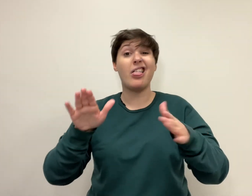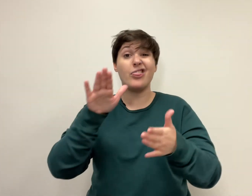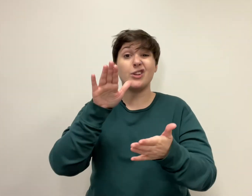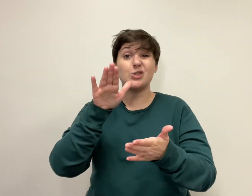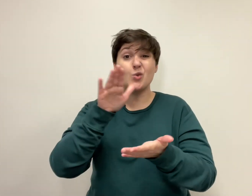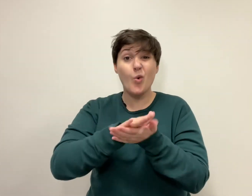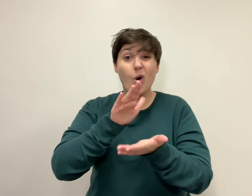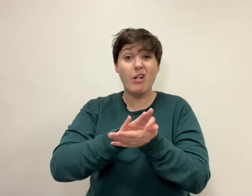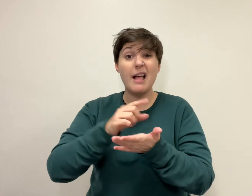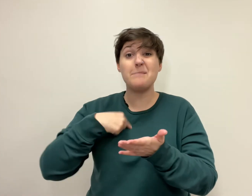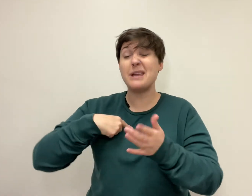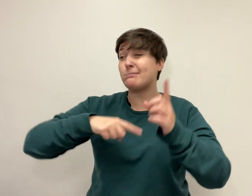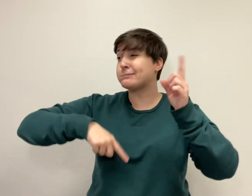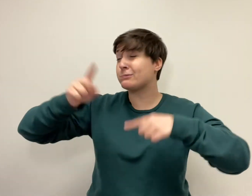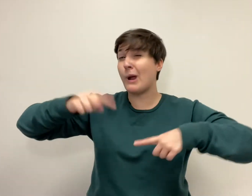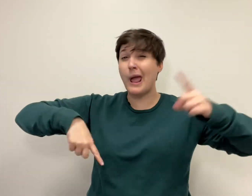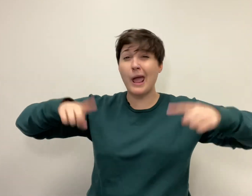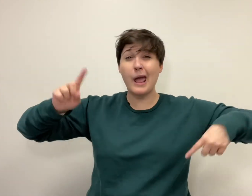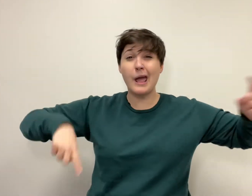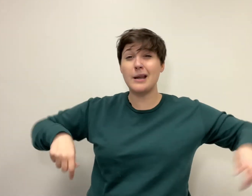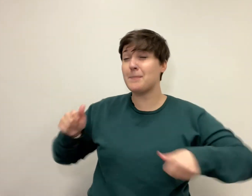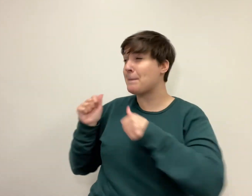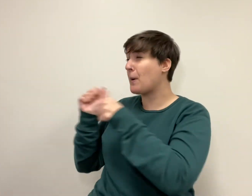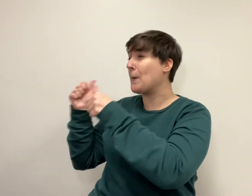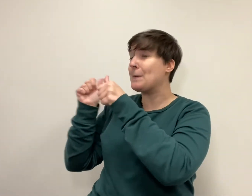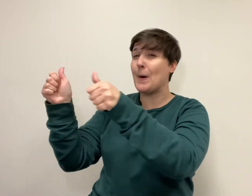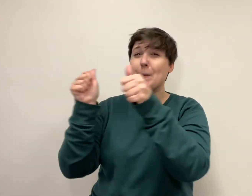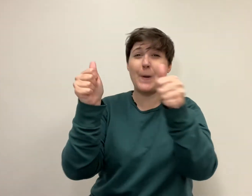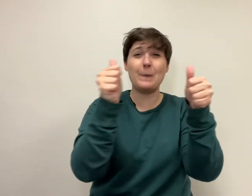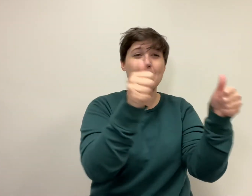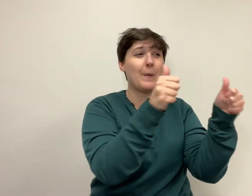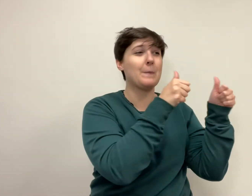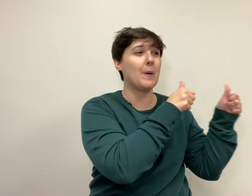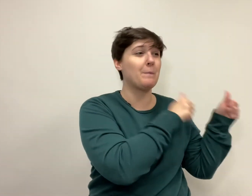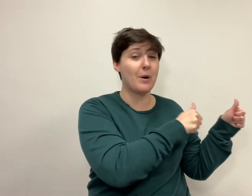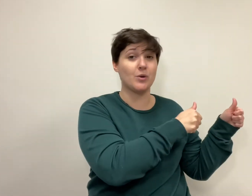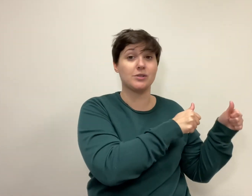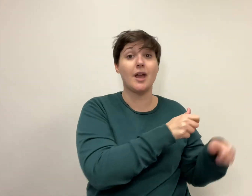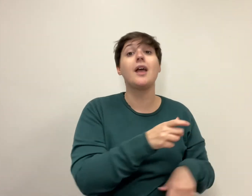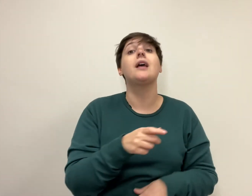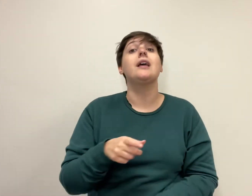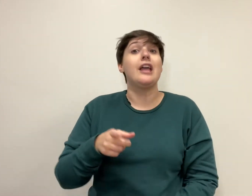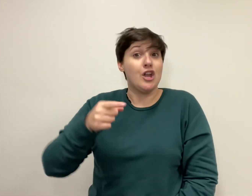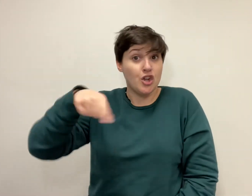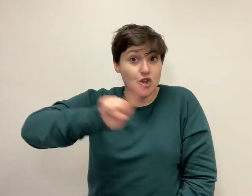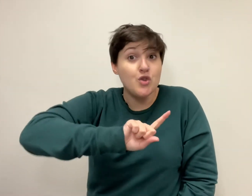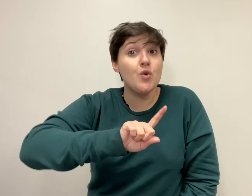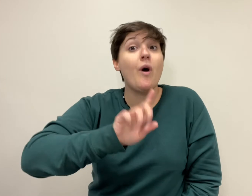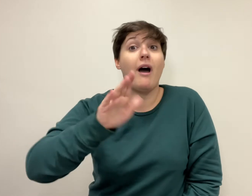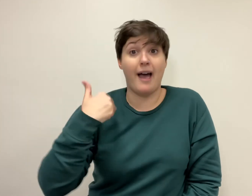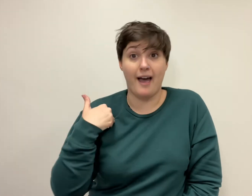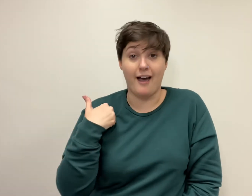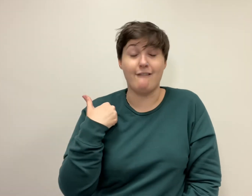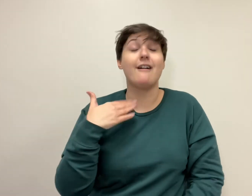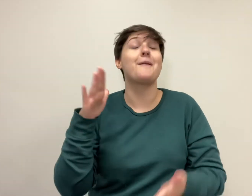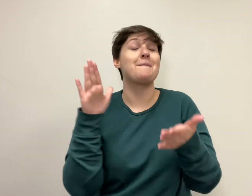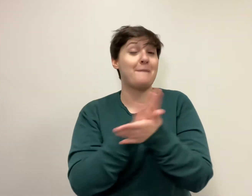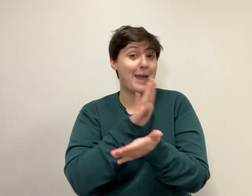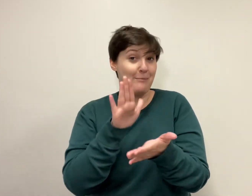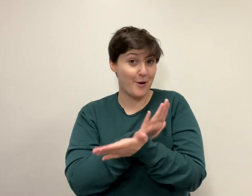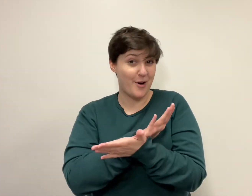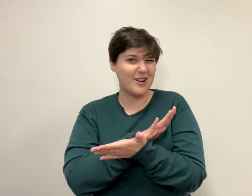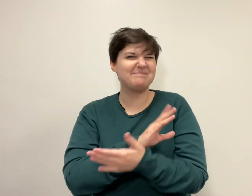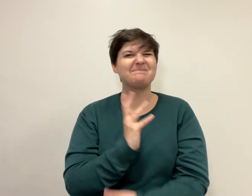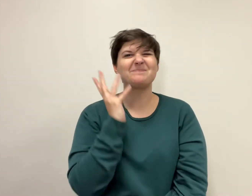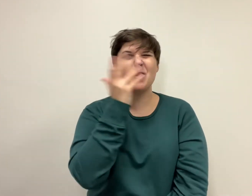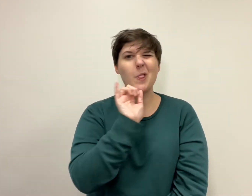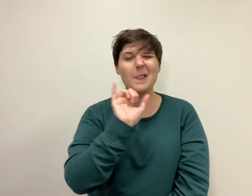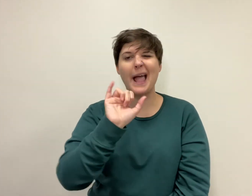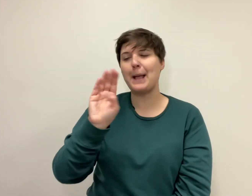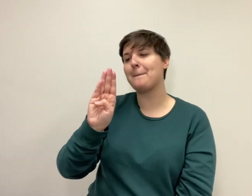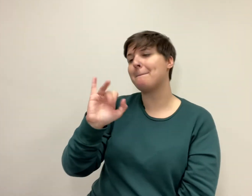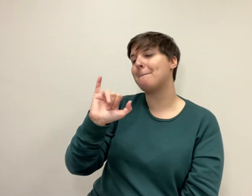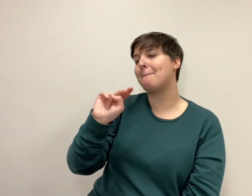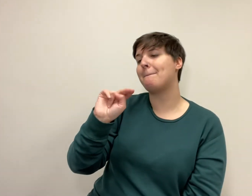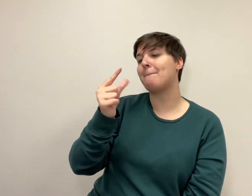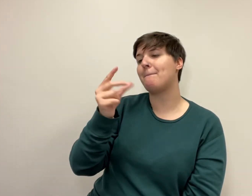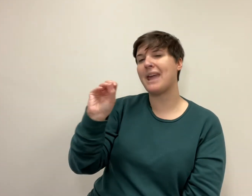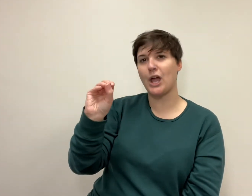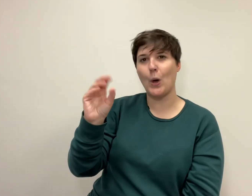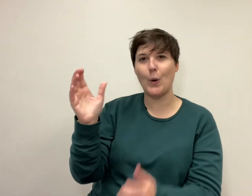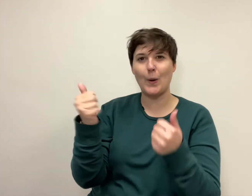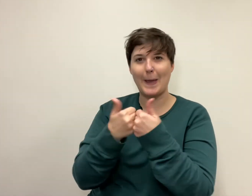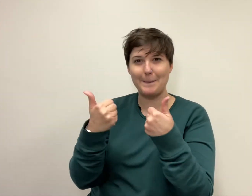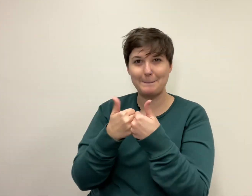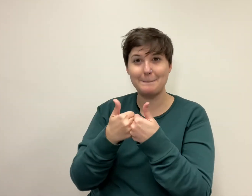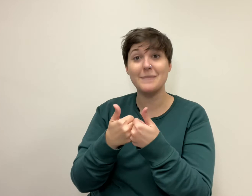So, all throughout the school I randomly posted these influencers. Now you have a sheet that kind